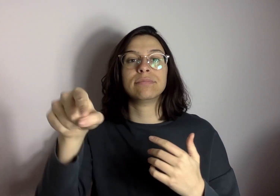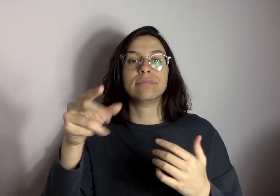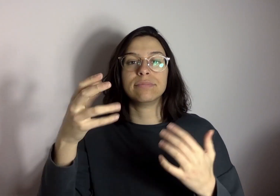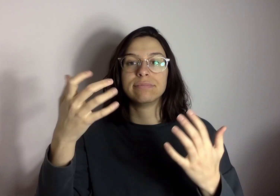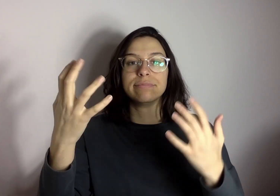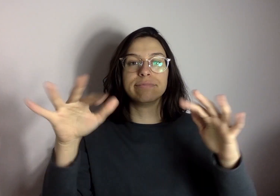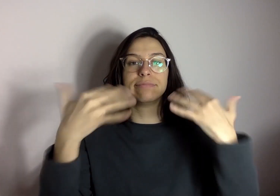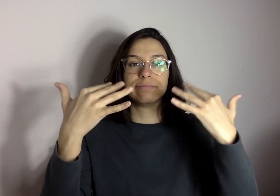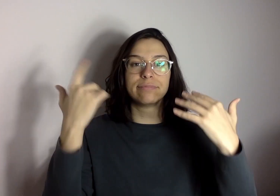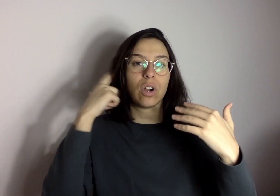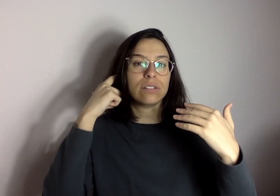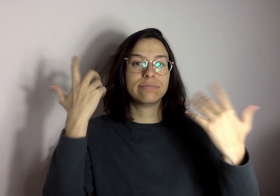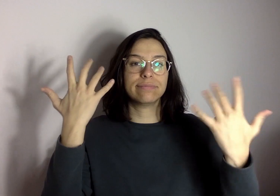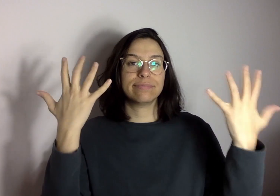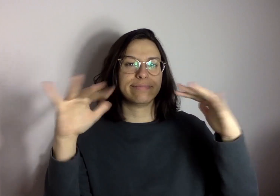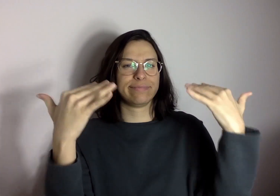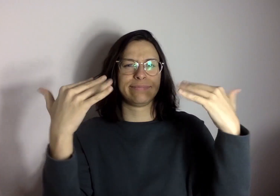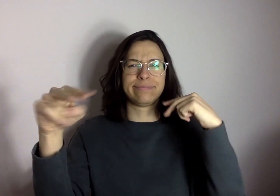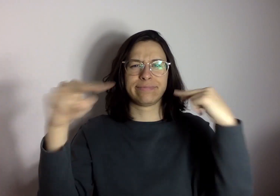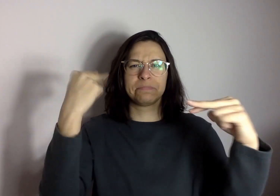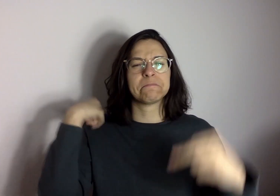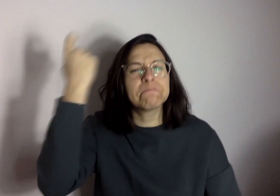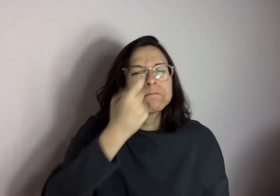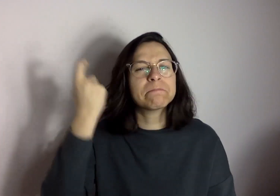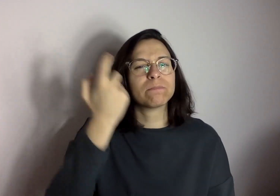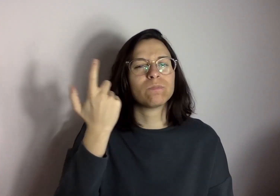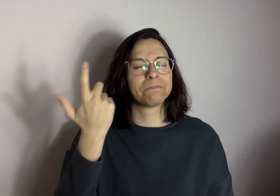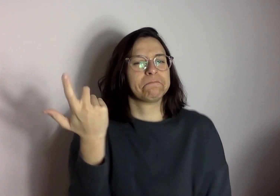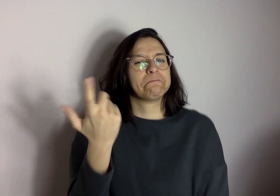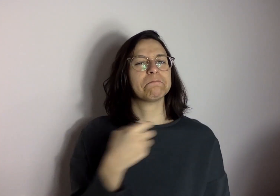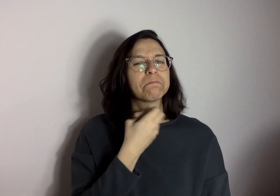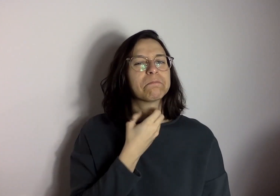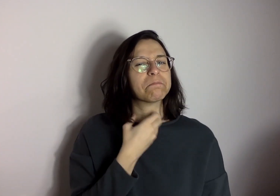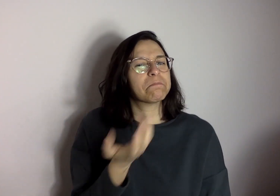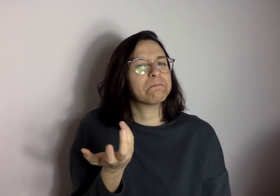So people would stare at us alot and wonder what we are doing